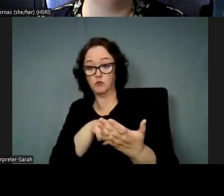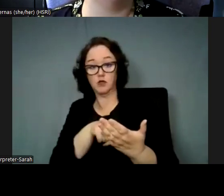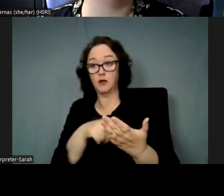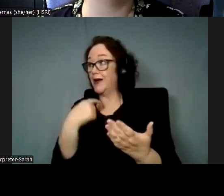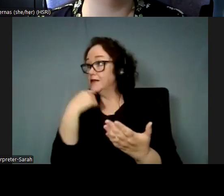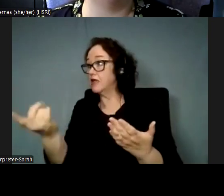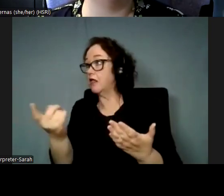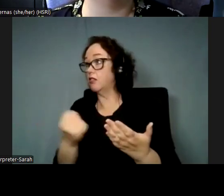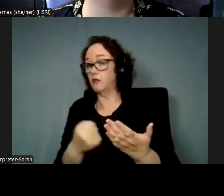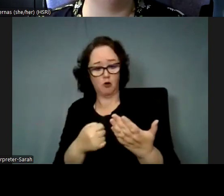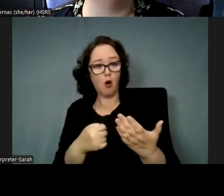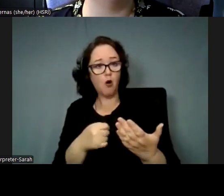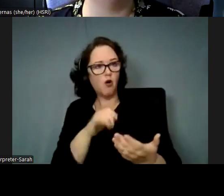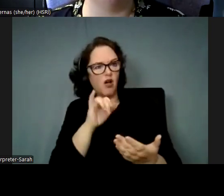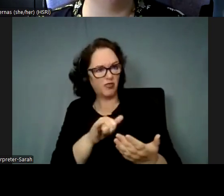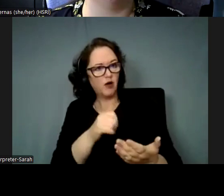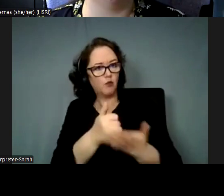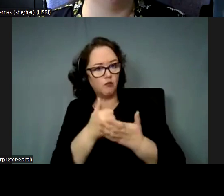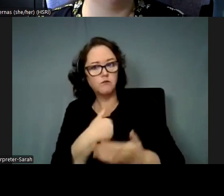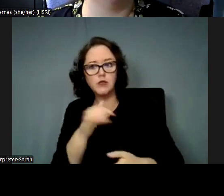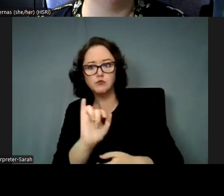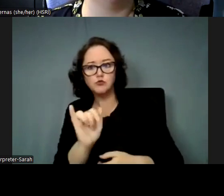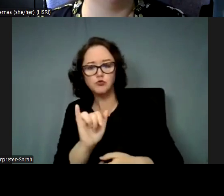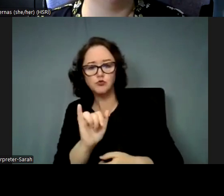me. Or vice versa. You never know. So talking with people